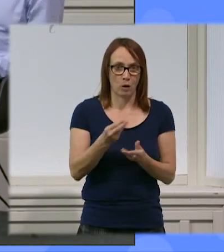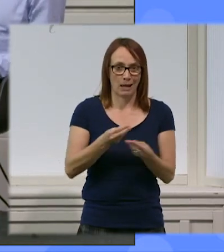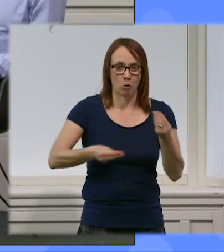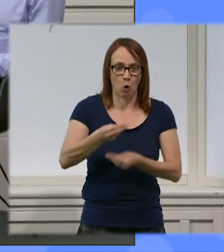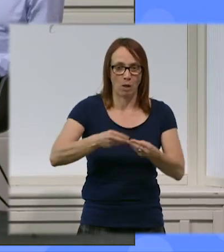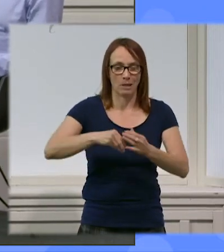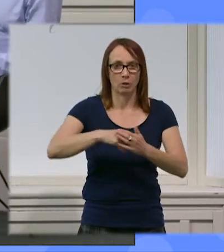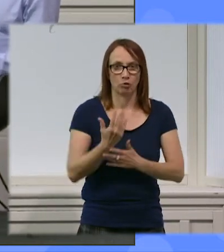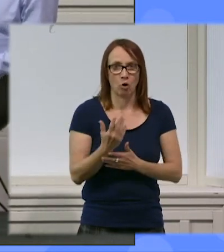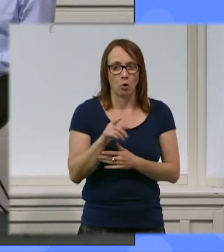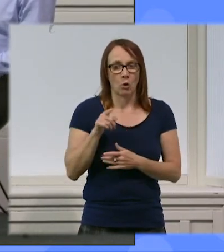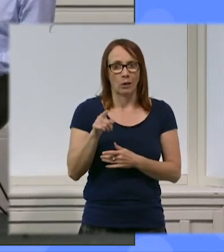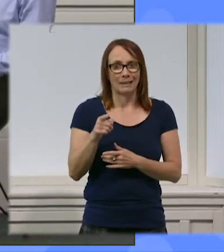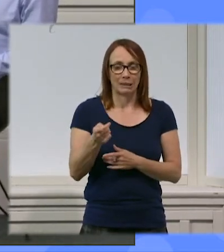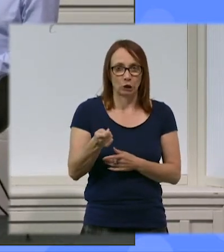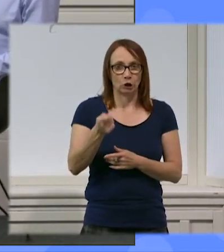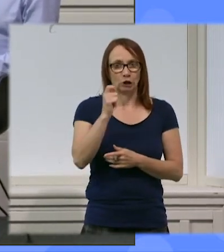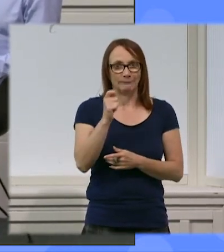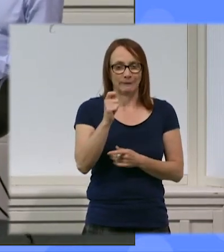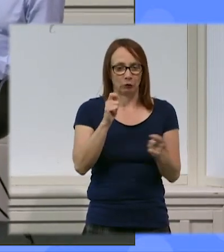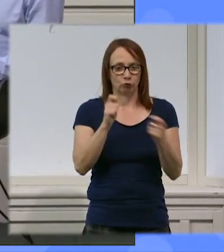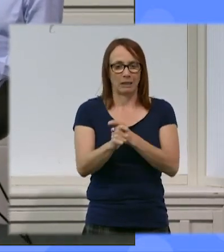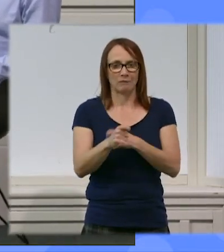chief transformation officer of Tesco Bank and found that you've received a